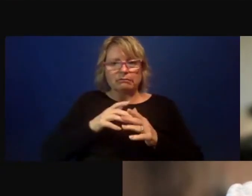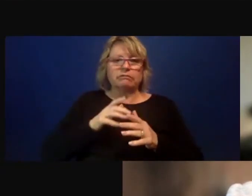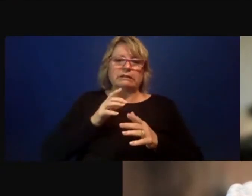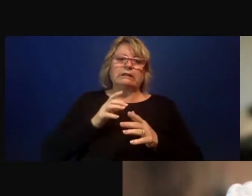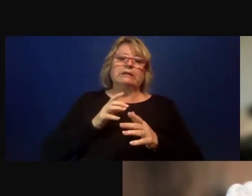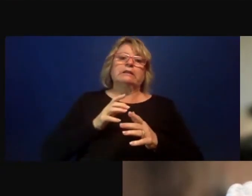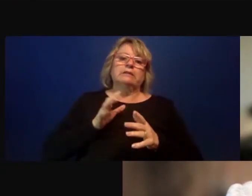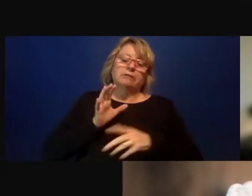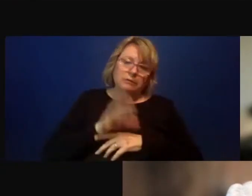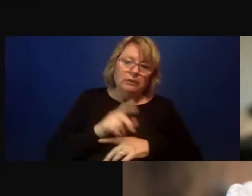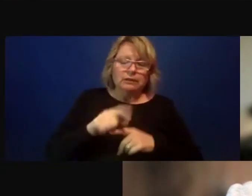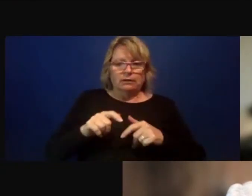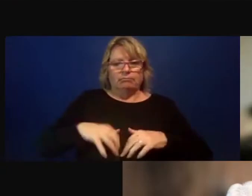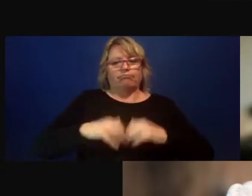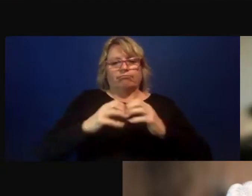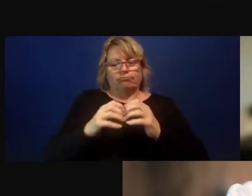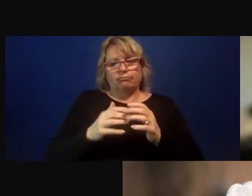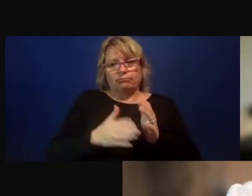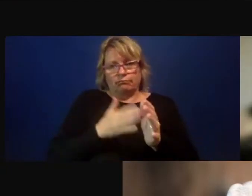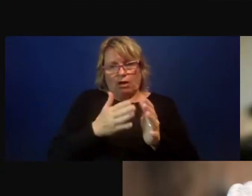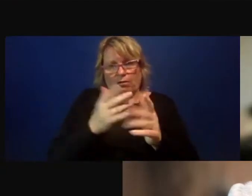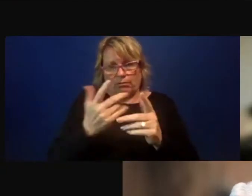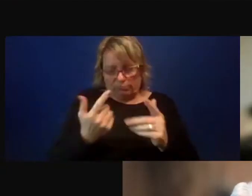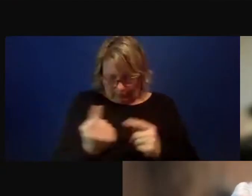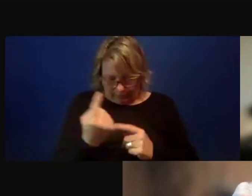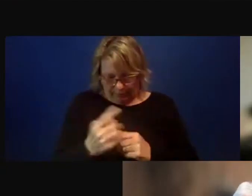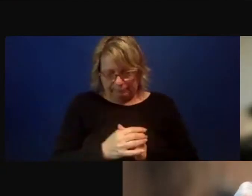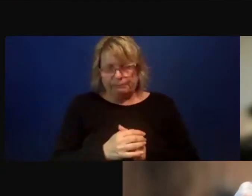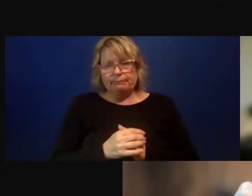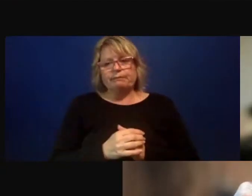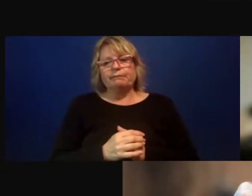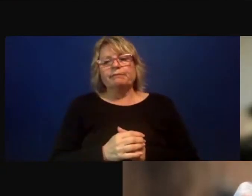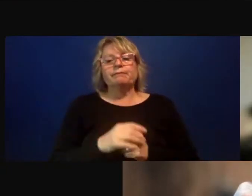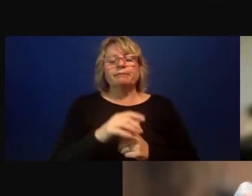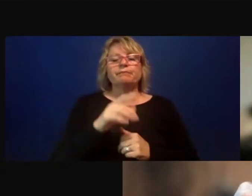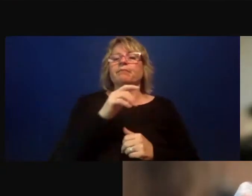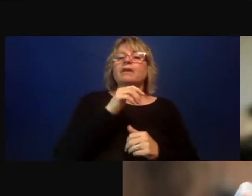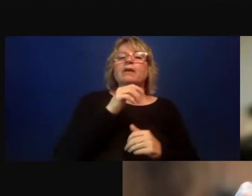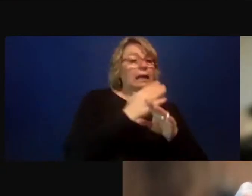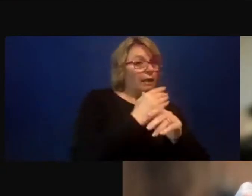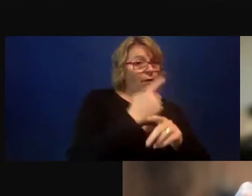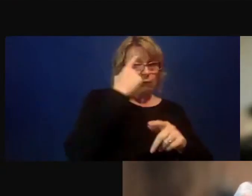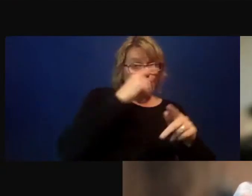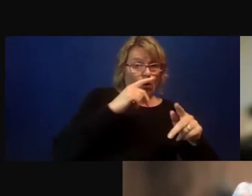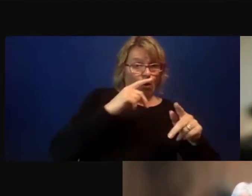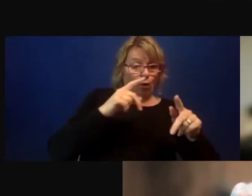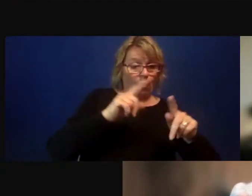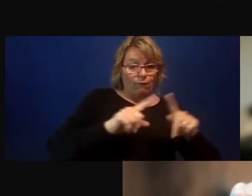this wasn't about the telehealth experience for people with different disabilities or challenges,